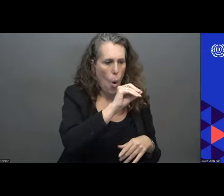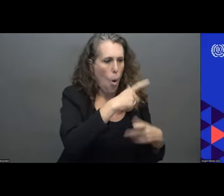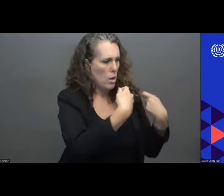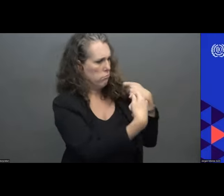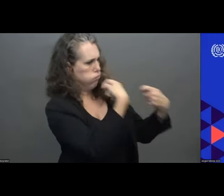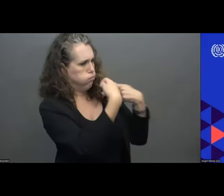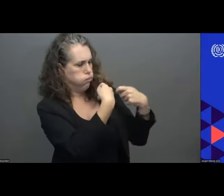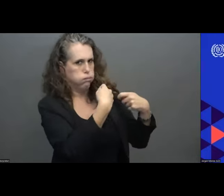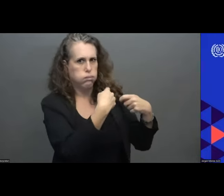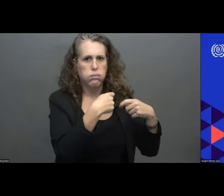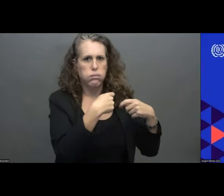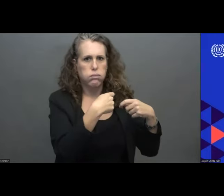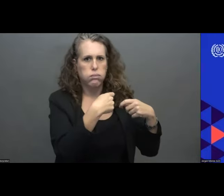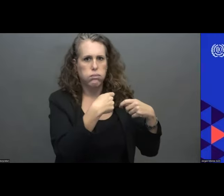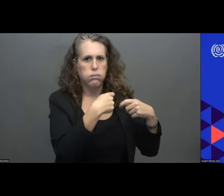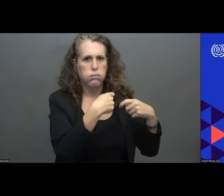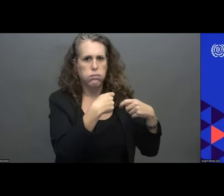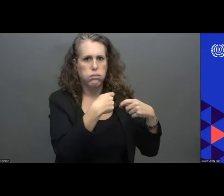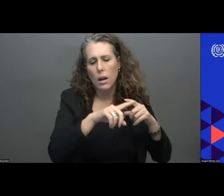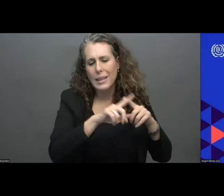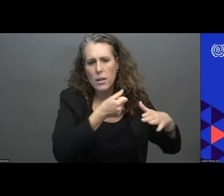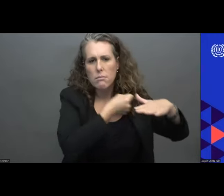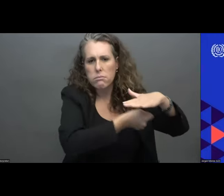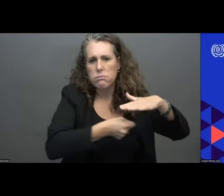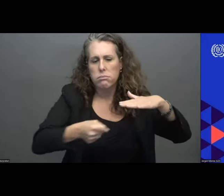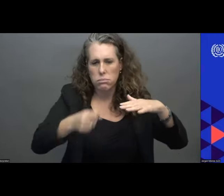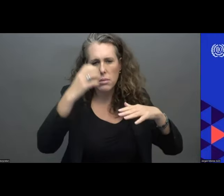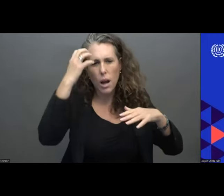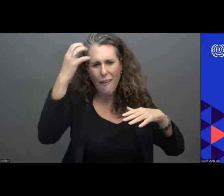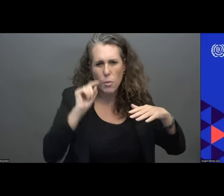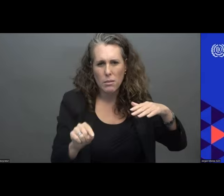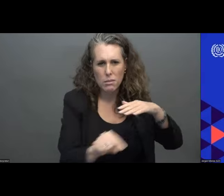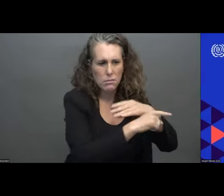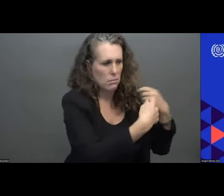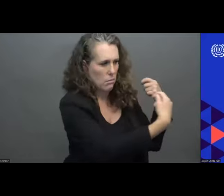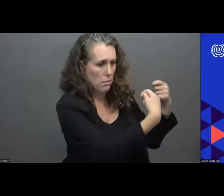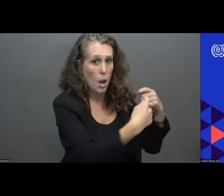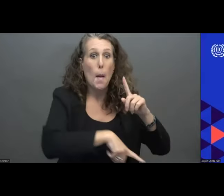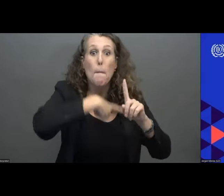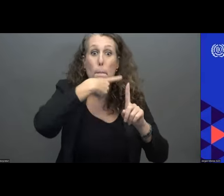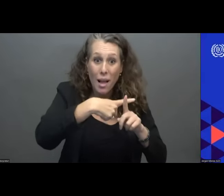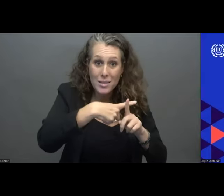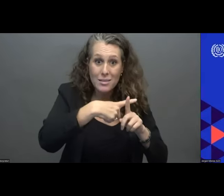social protection, but also by the most representative. 16:14:37 Employers Federation's and most representative